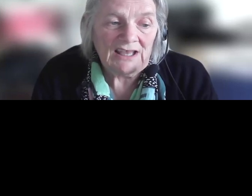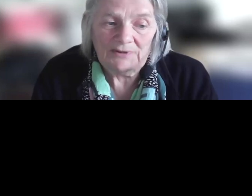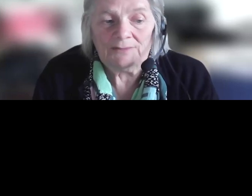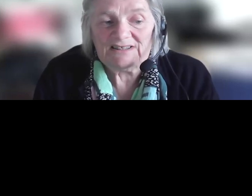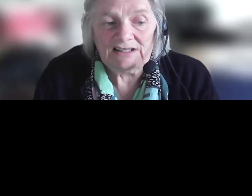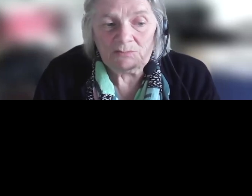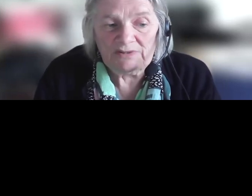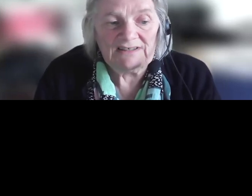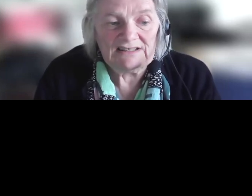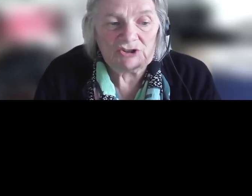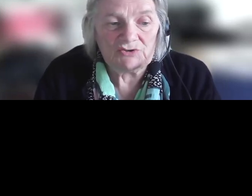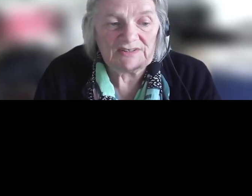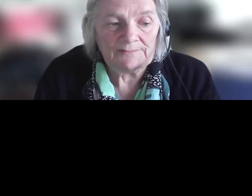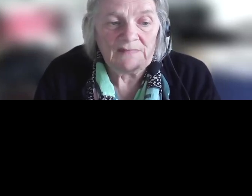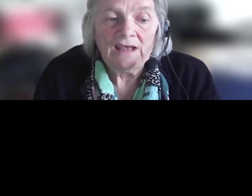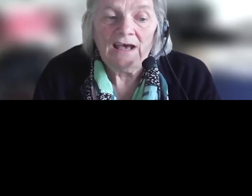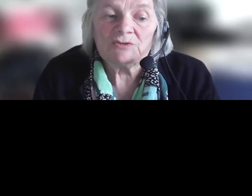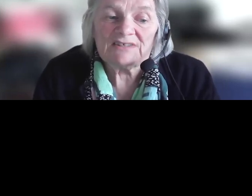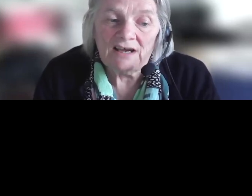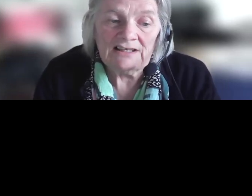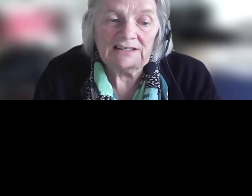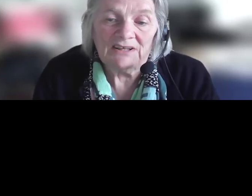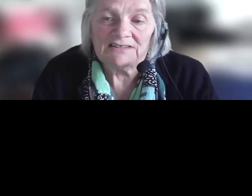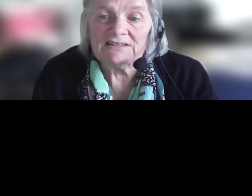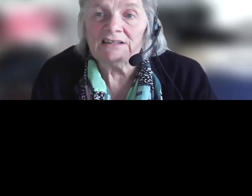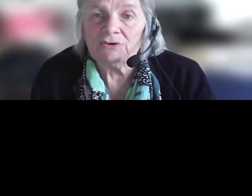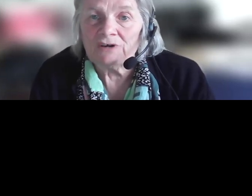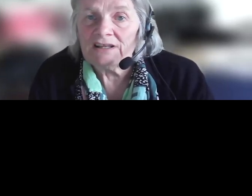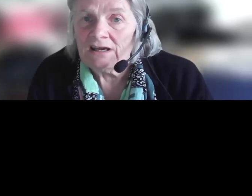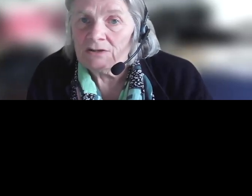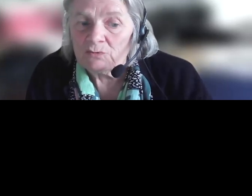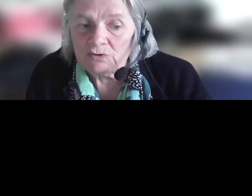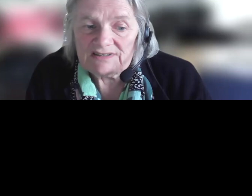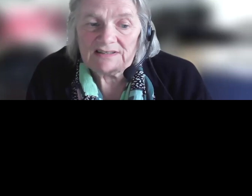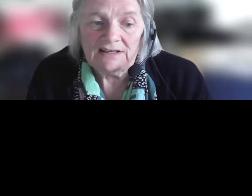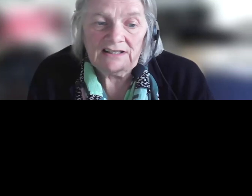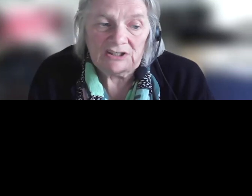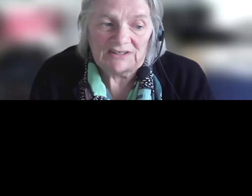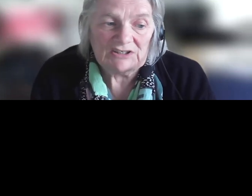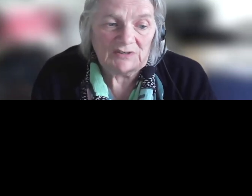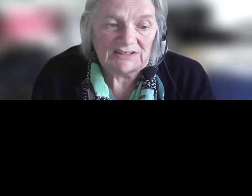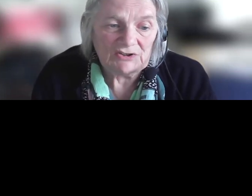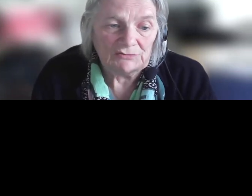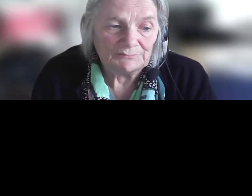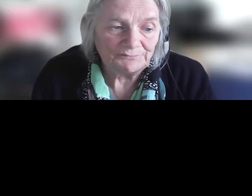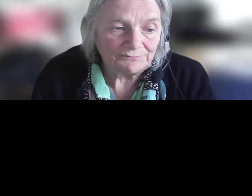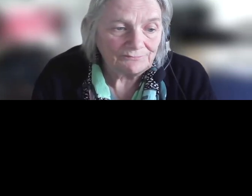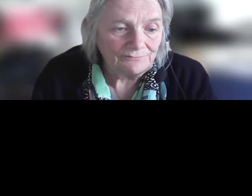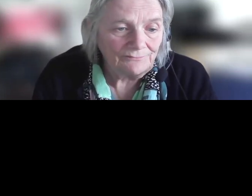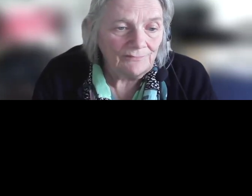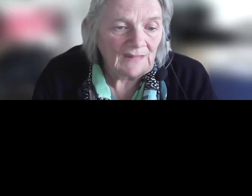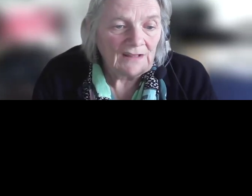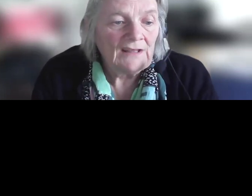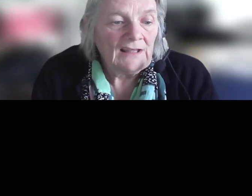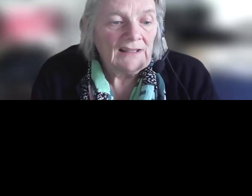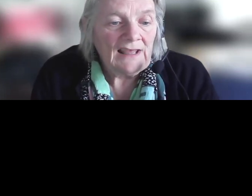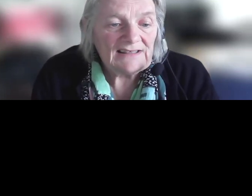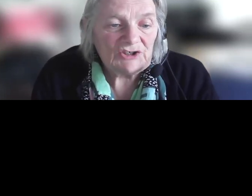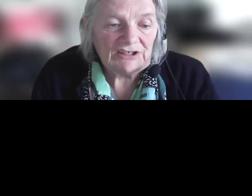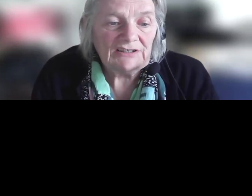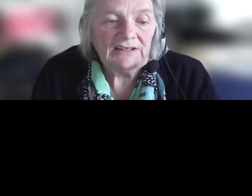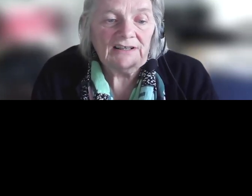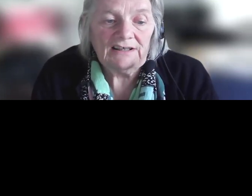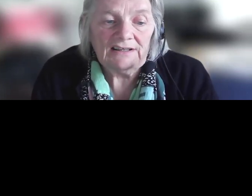epilepsy and mobility issues and it was highly commended in the RIAI Awards in 2022. Last year